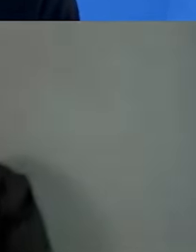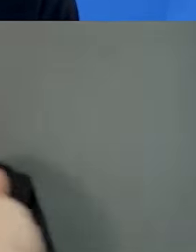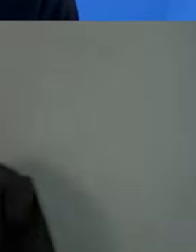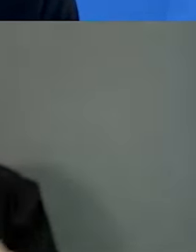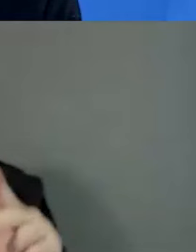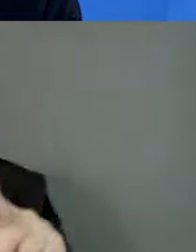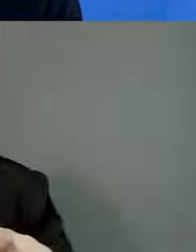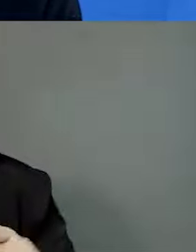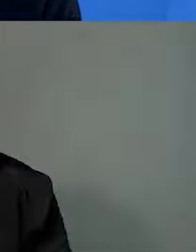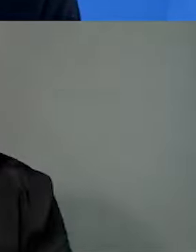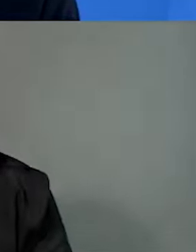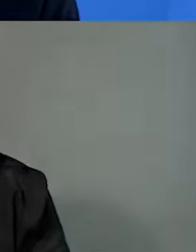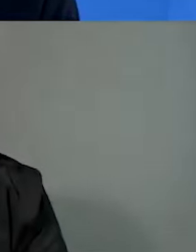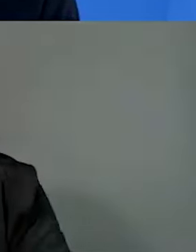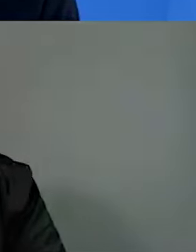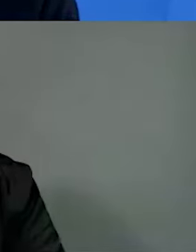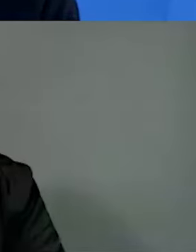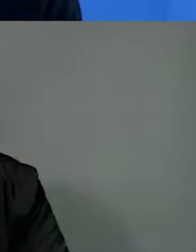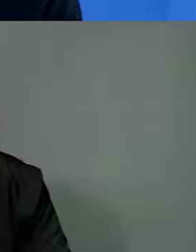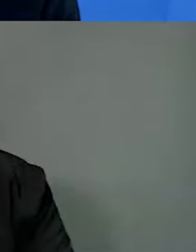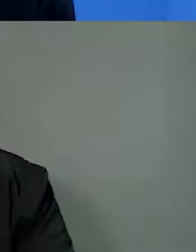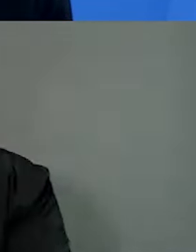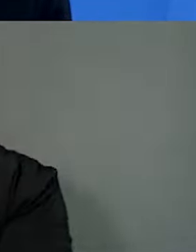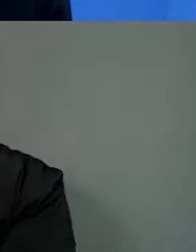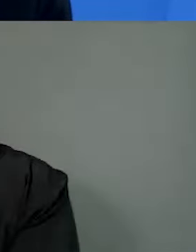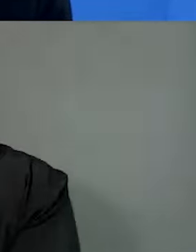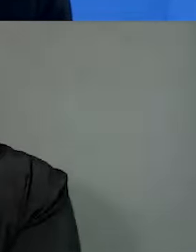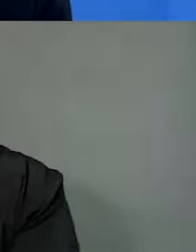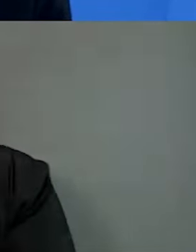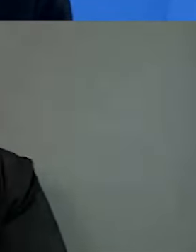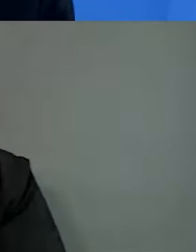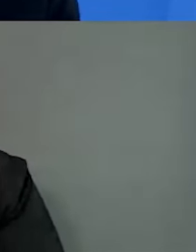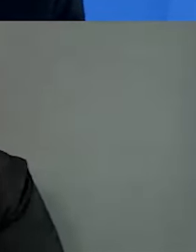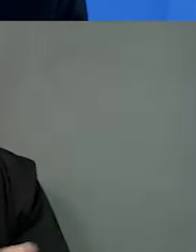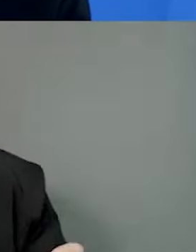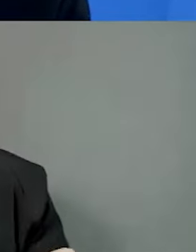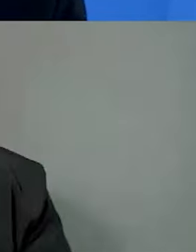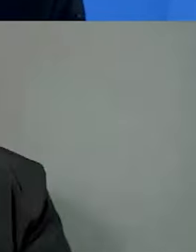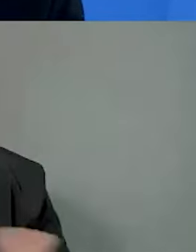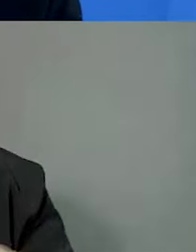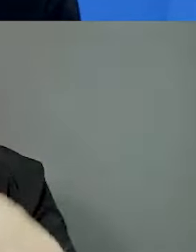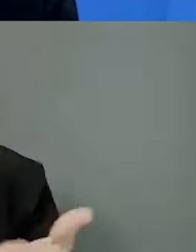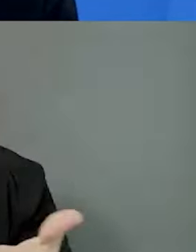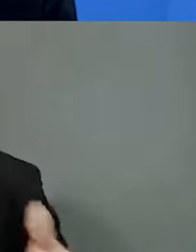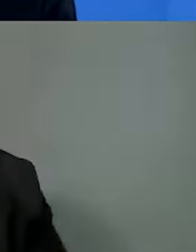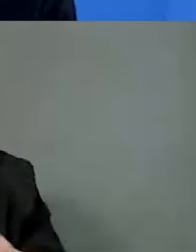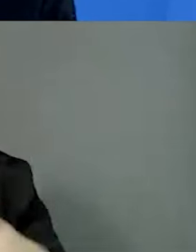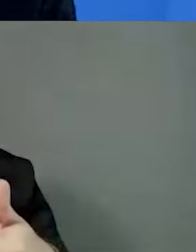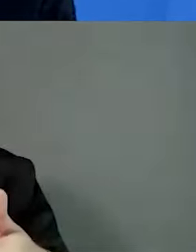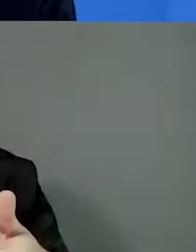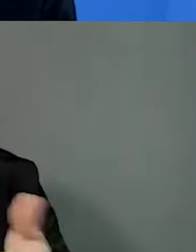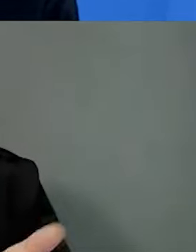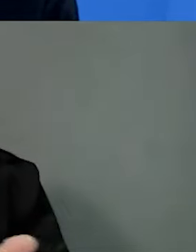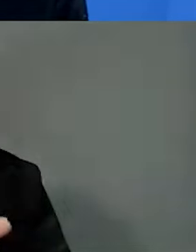a consultant from another organization, the question is, what should be provided in the award amount section of current and pending support?